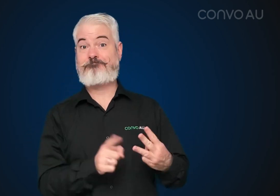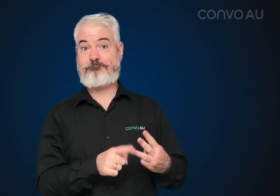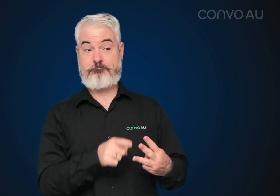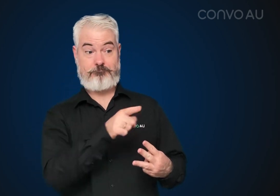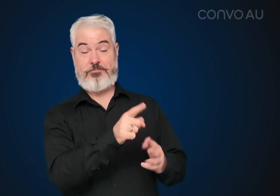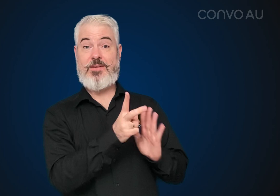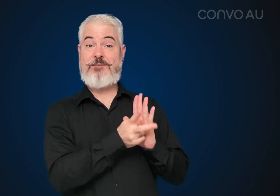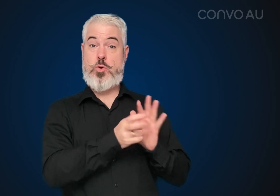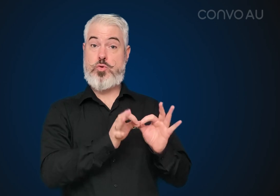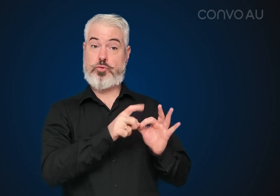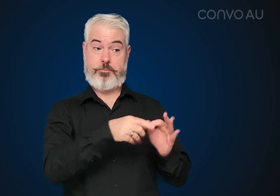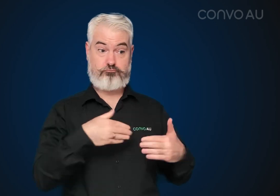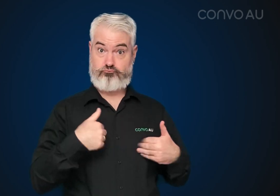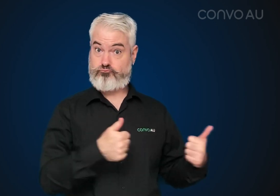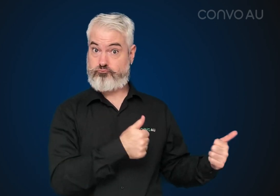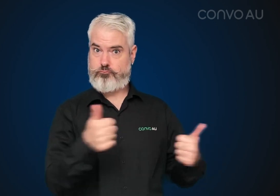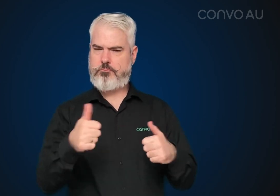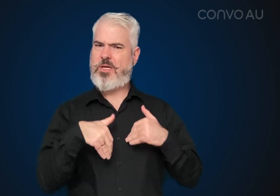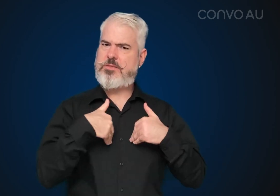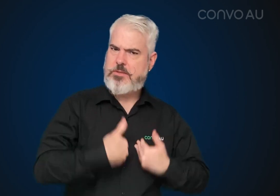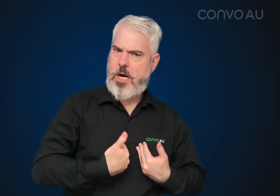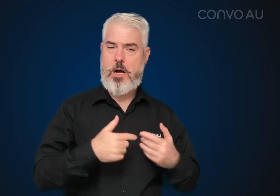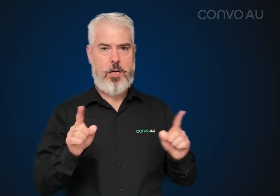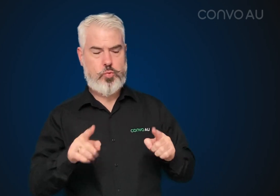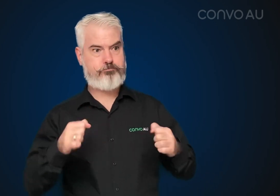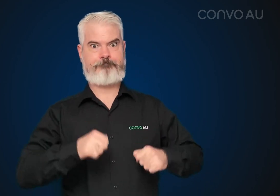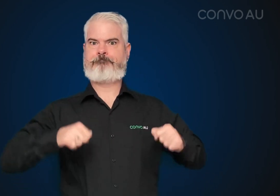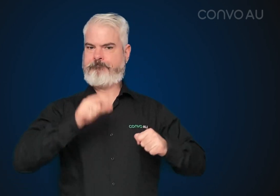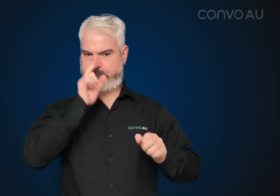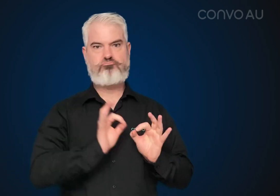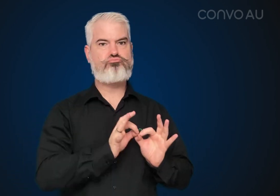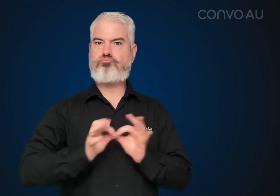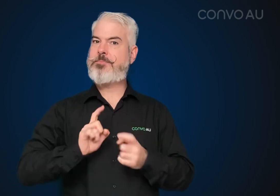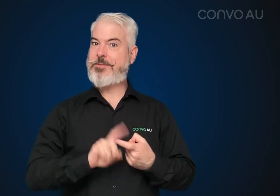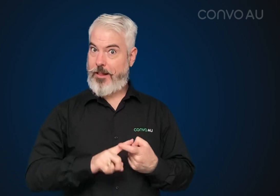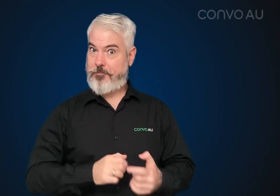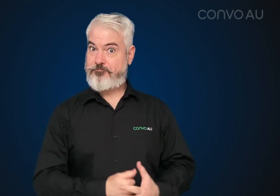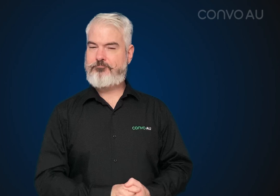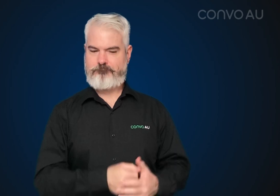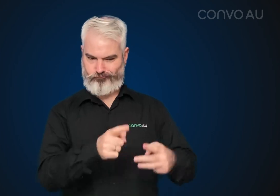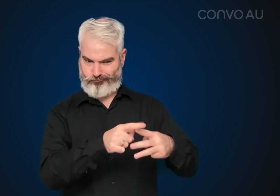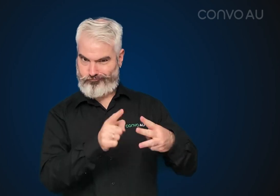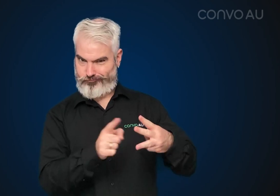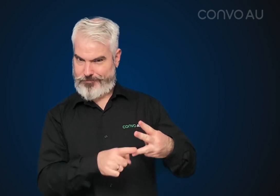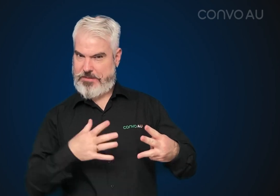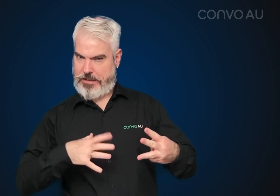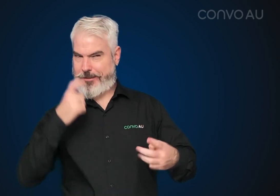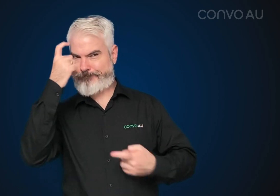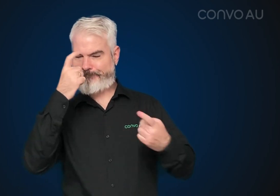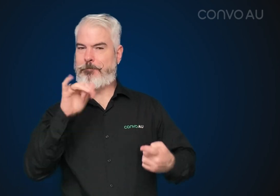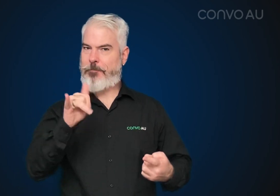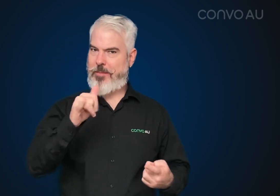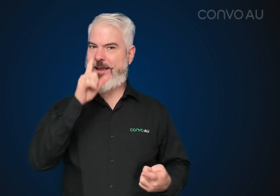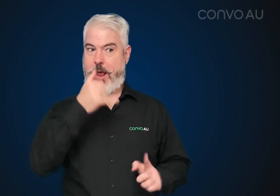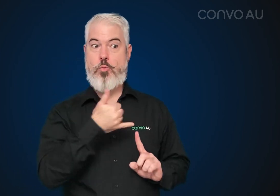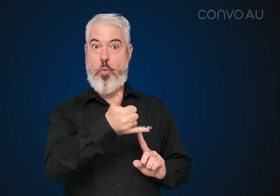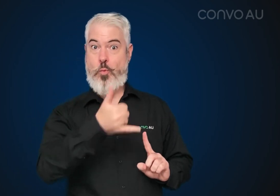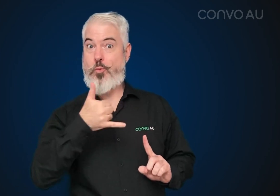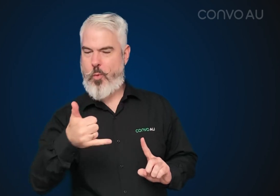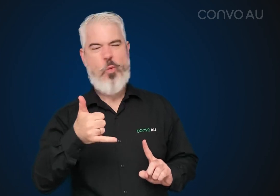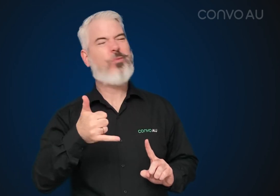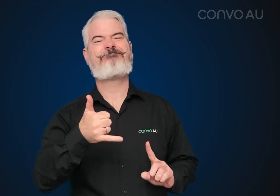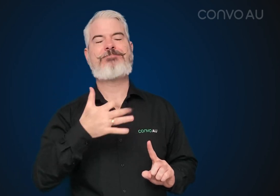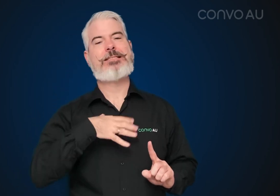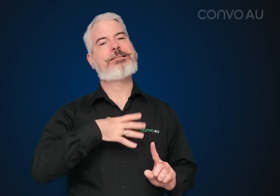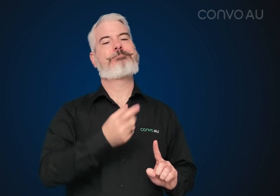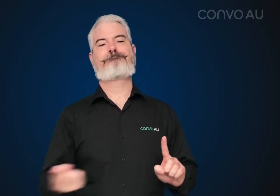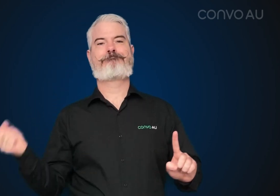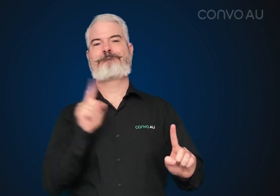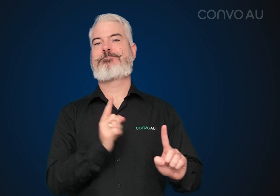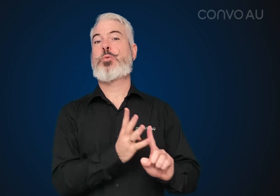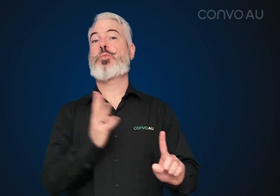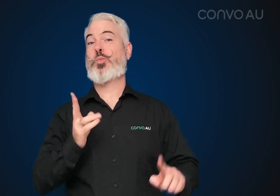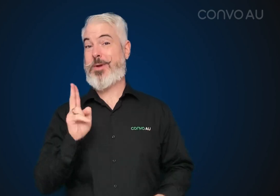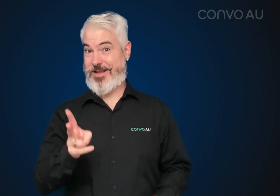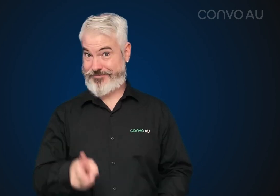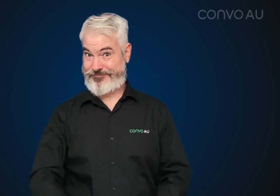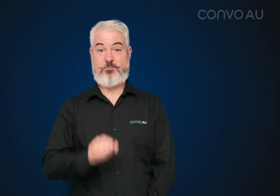c. The Video Interpreter's wellbeing.